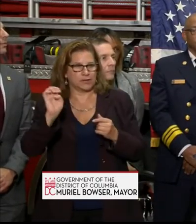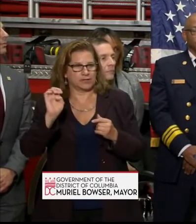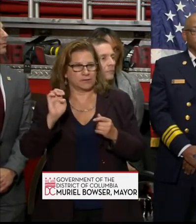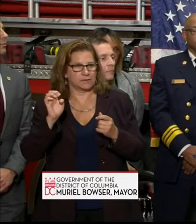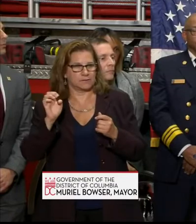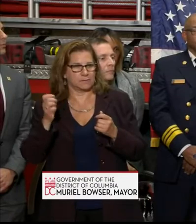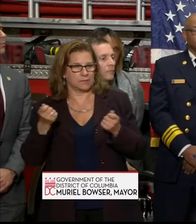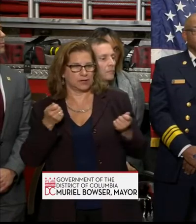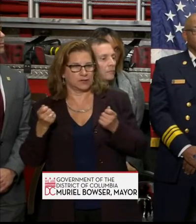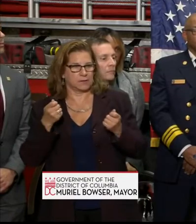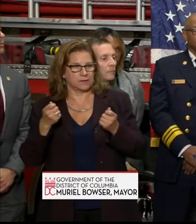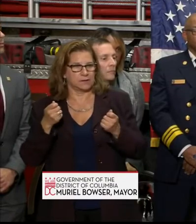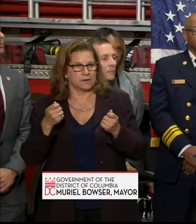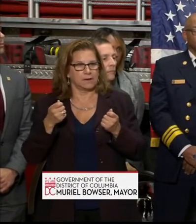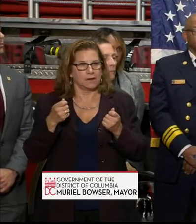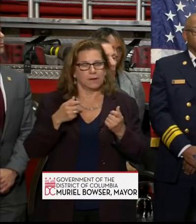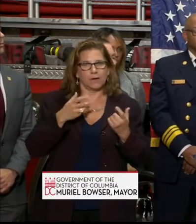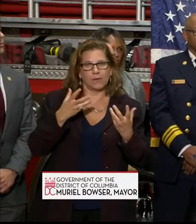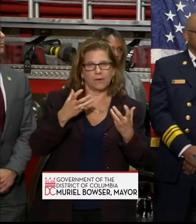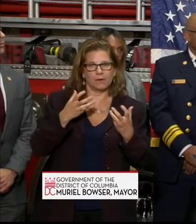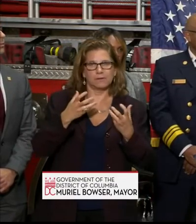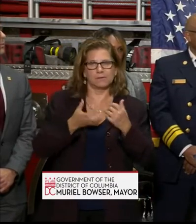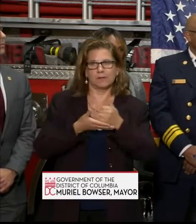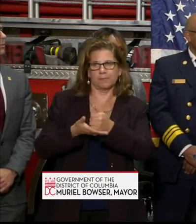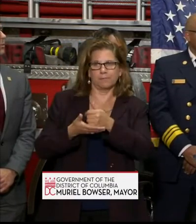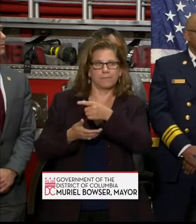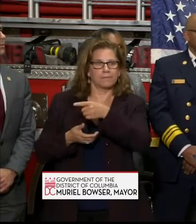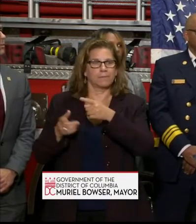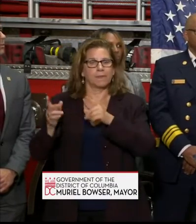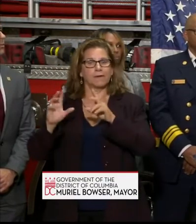RECOVERY OPERATIONS, AND WE ARE COORDINATING WITH THE DIRECTORS